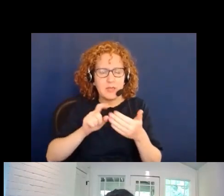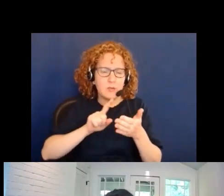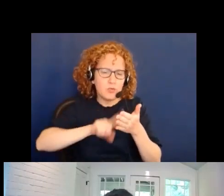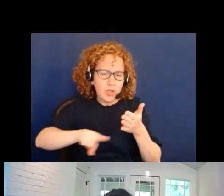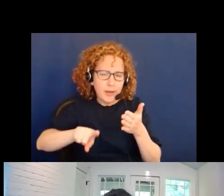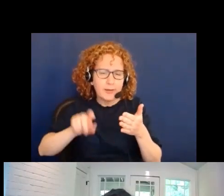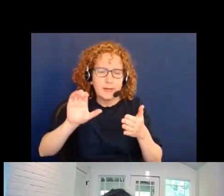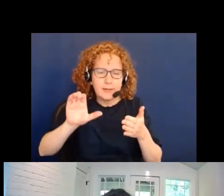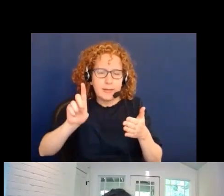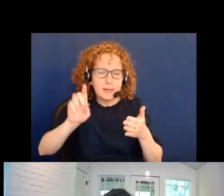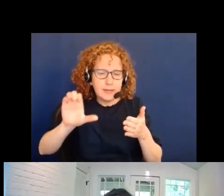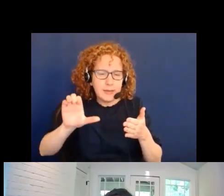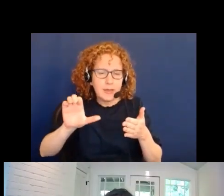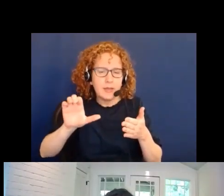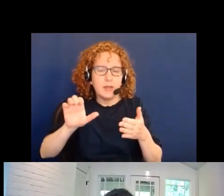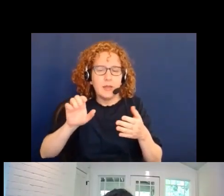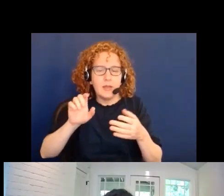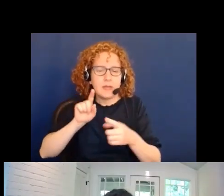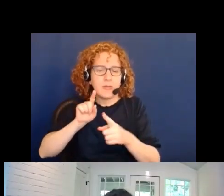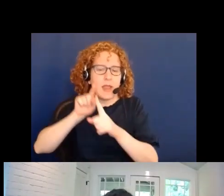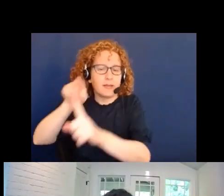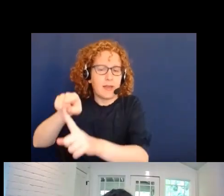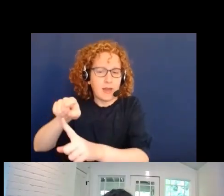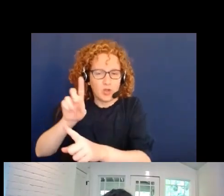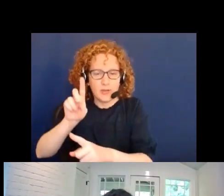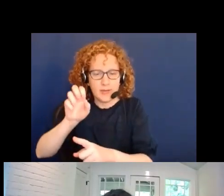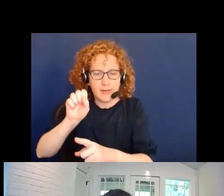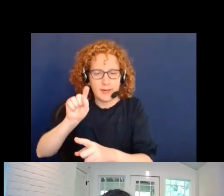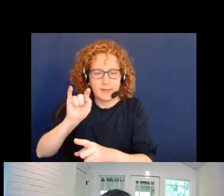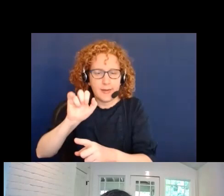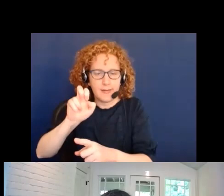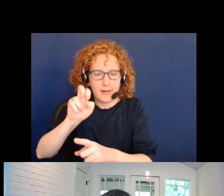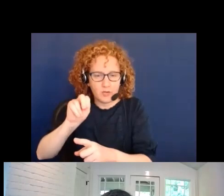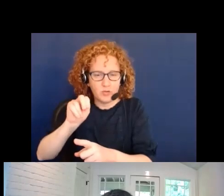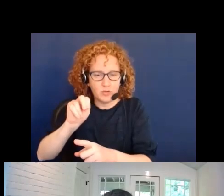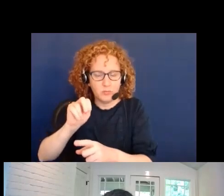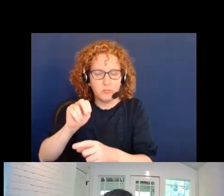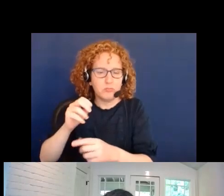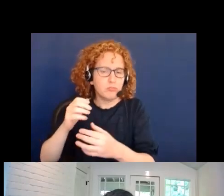travel health notices for information about the COVID-19 situation in the host country